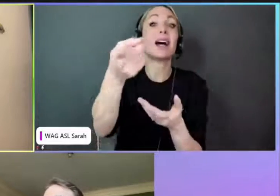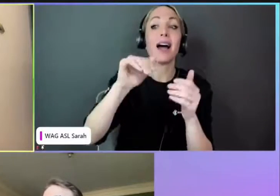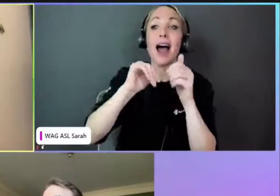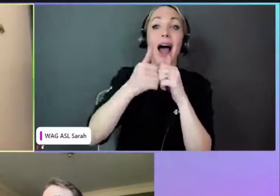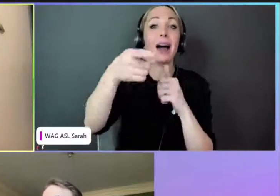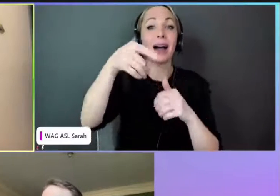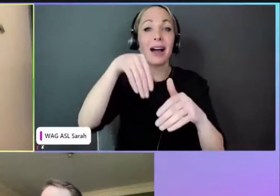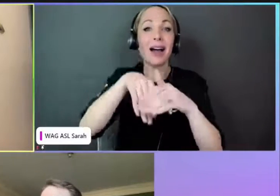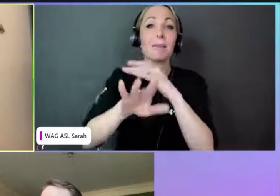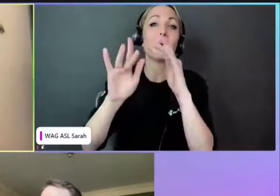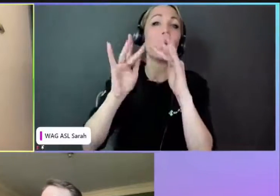just kind of in general.